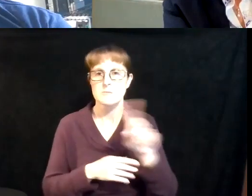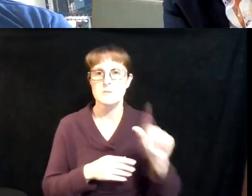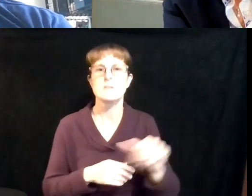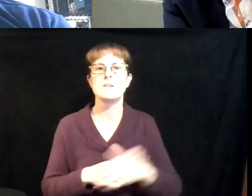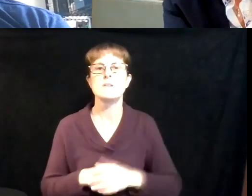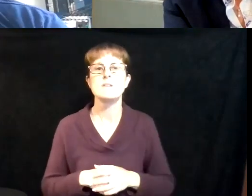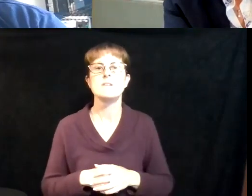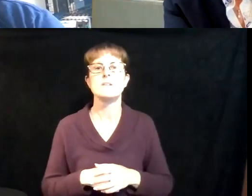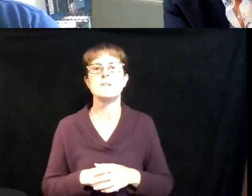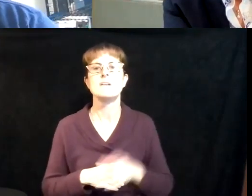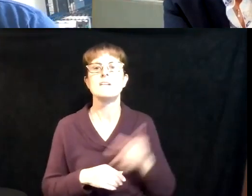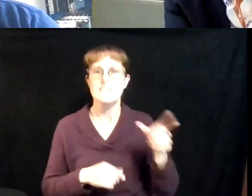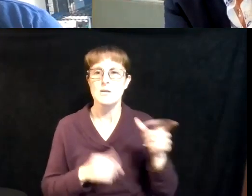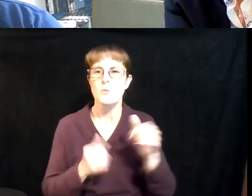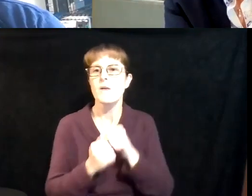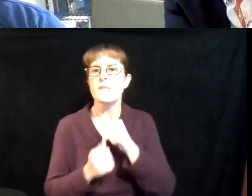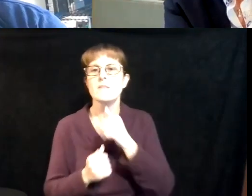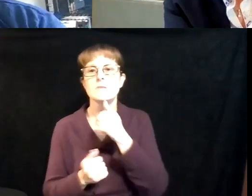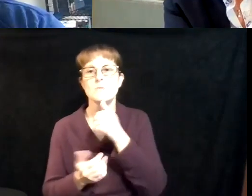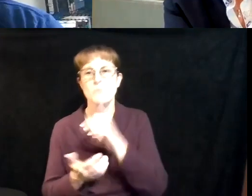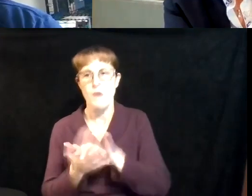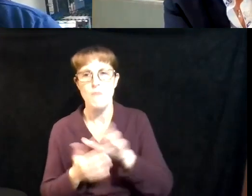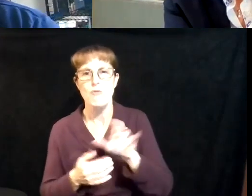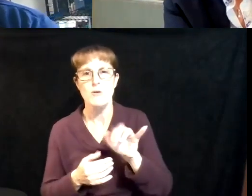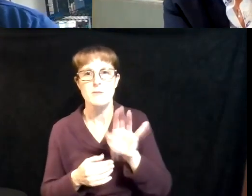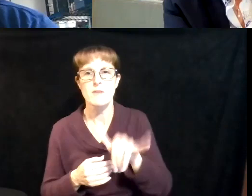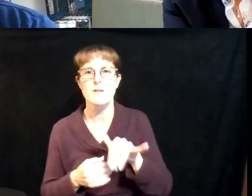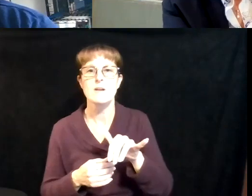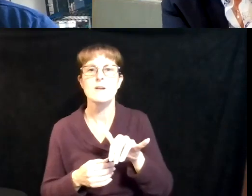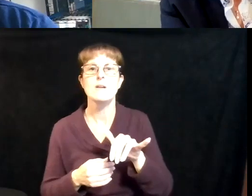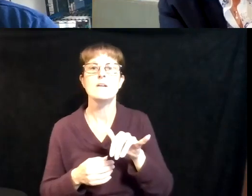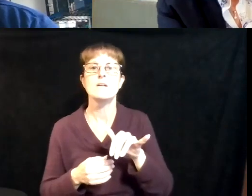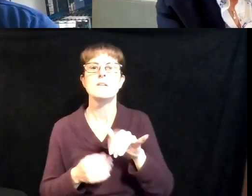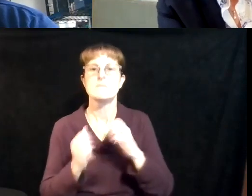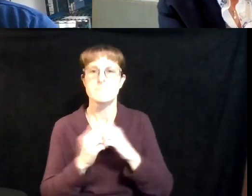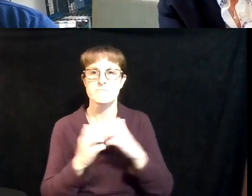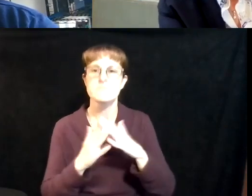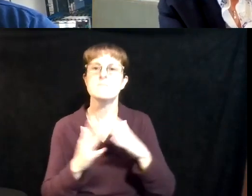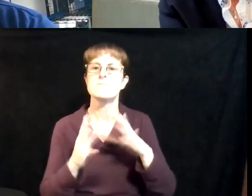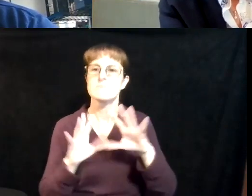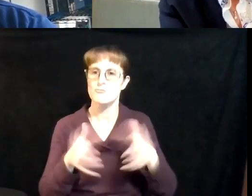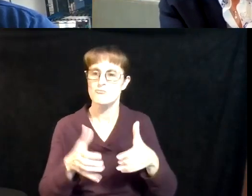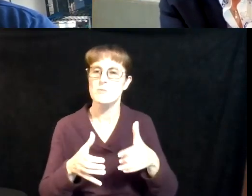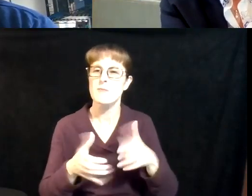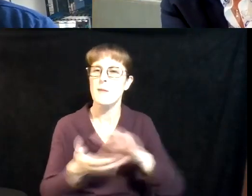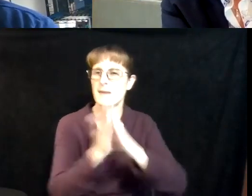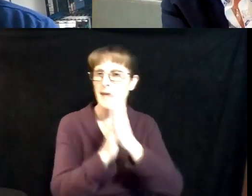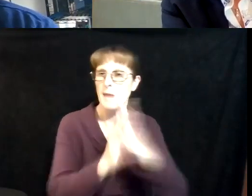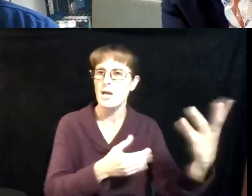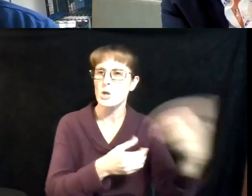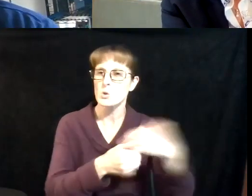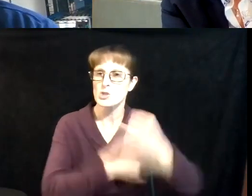which later became Inclusion International. He viewed disability as a civil rights issue not a medical one.